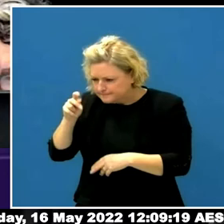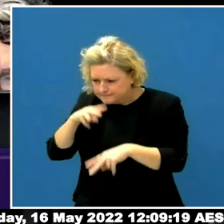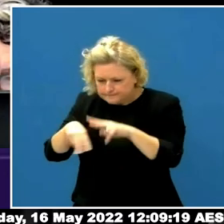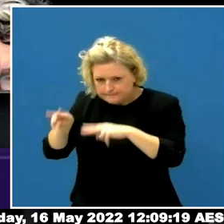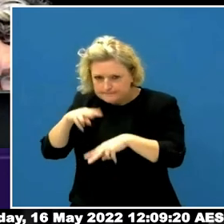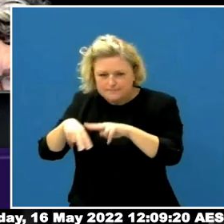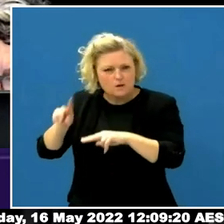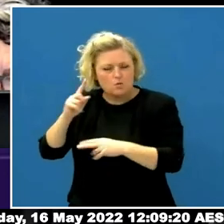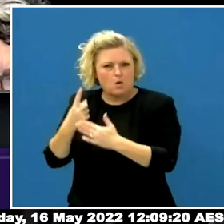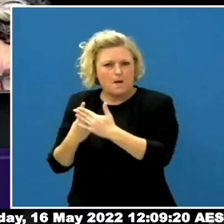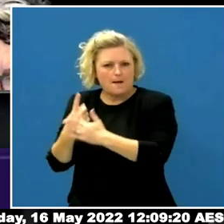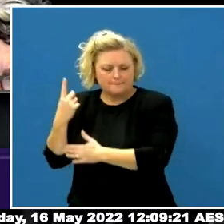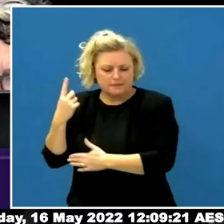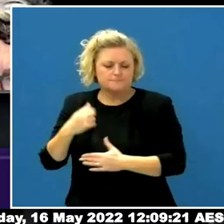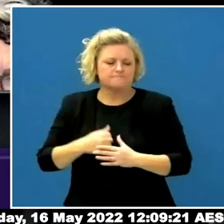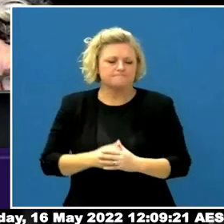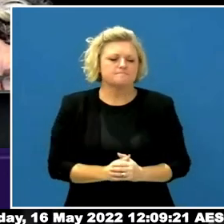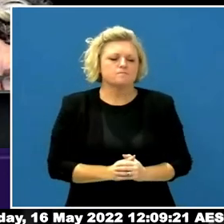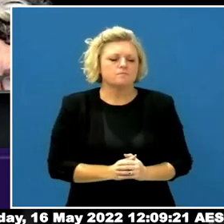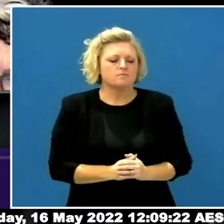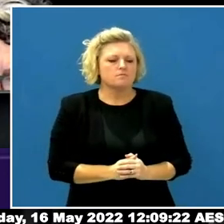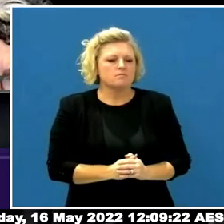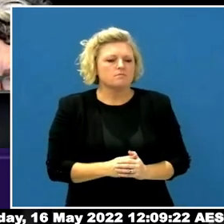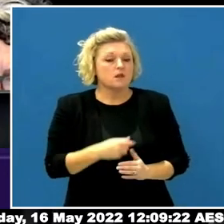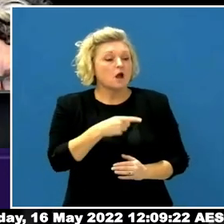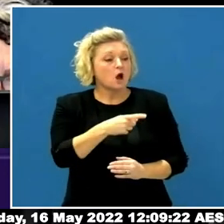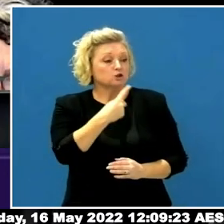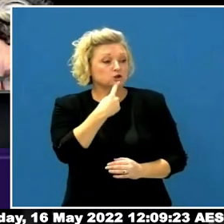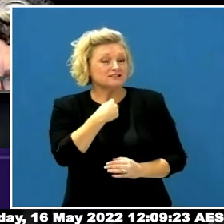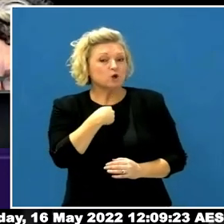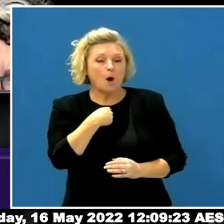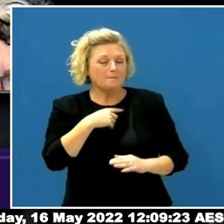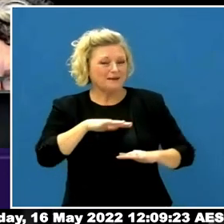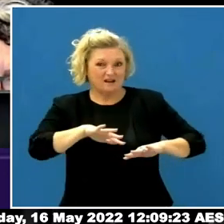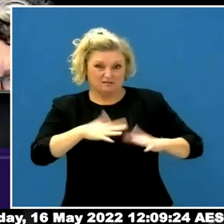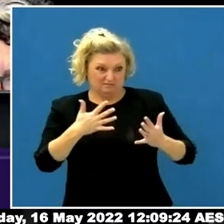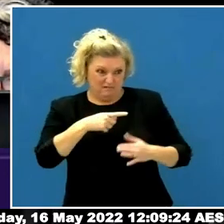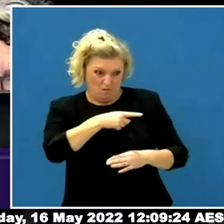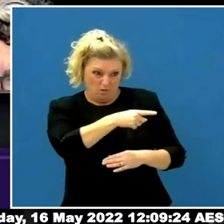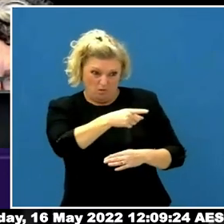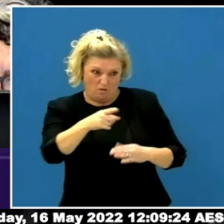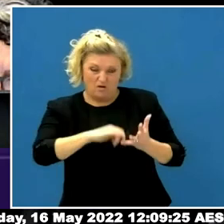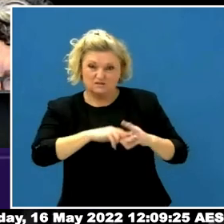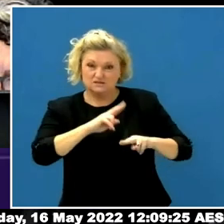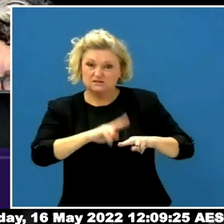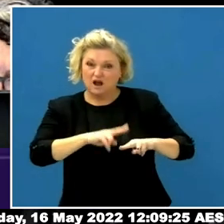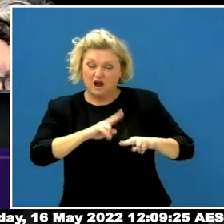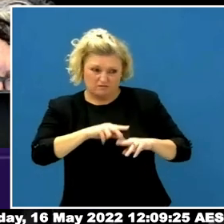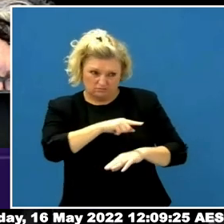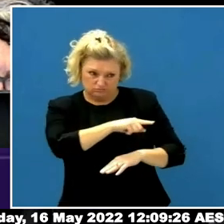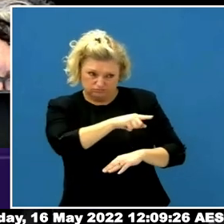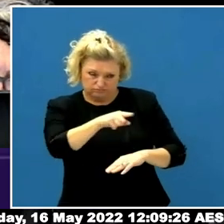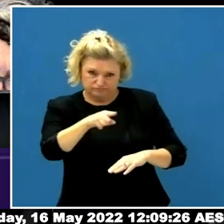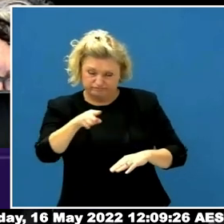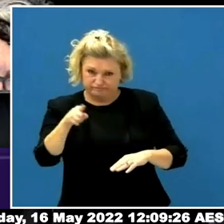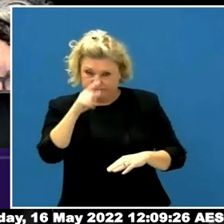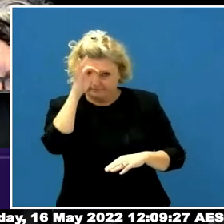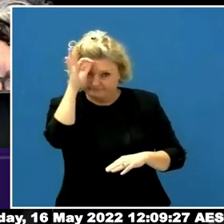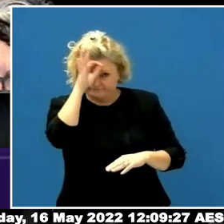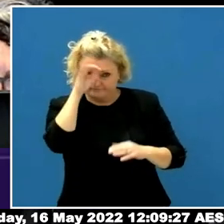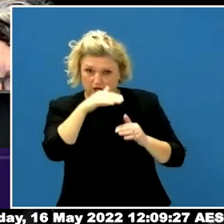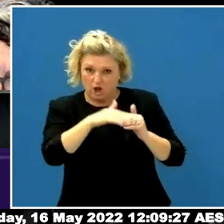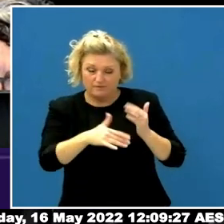that? SALLY: She told me that they weren't trained in the use of technology such as his